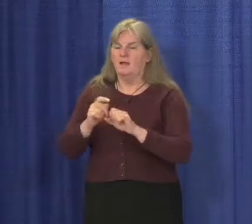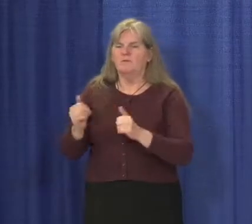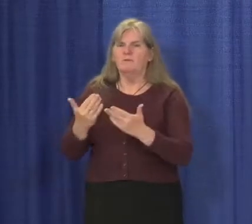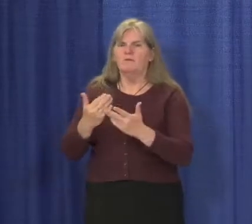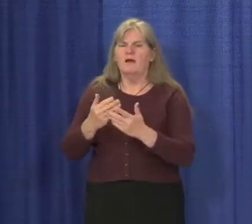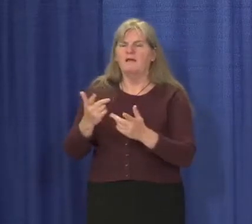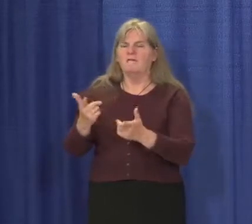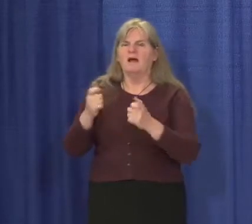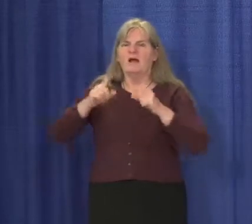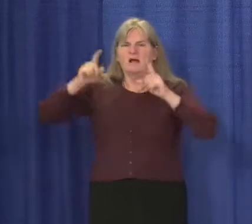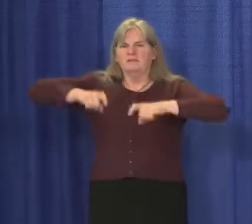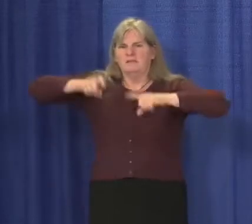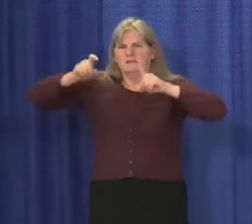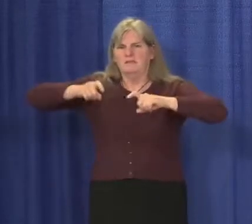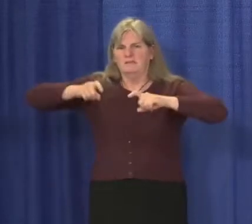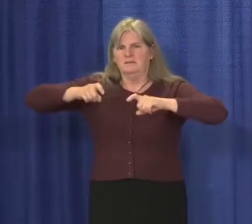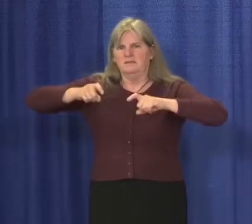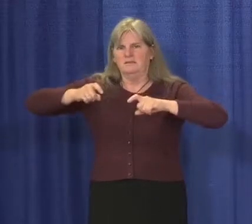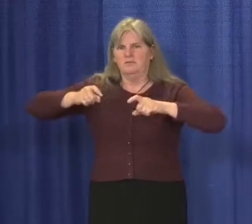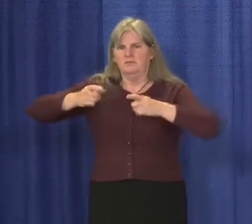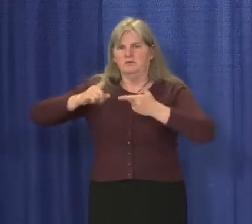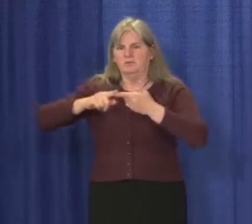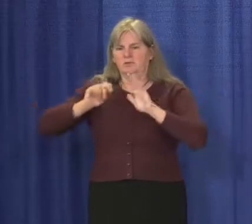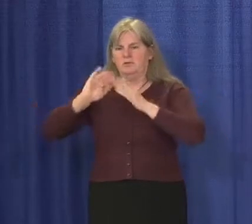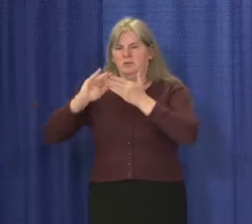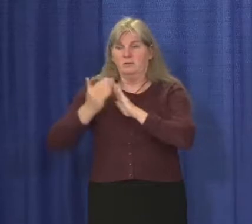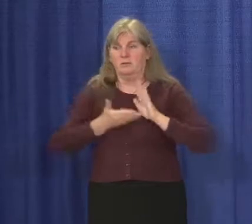rapid testing support.